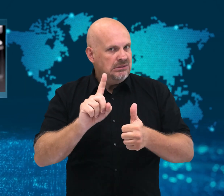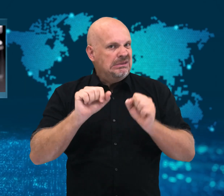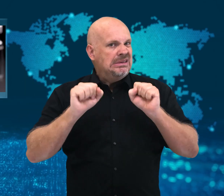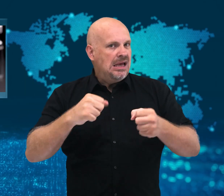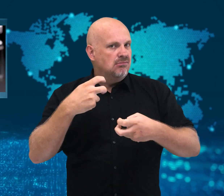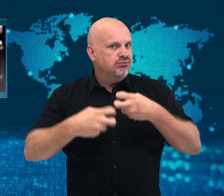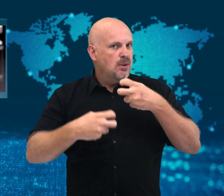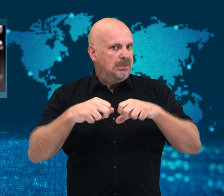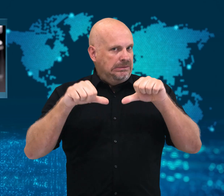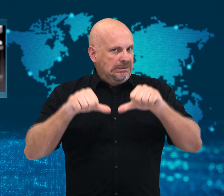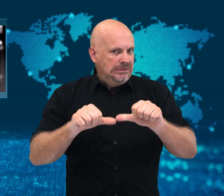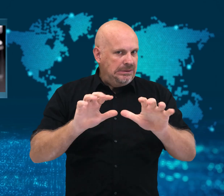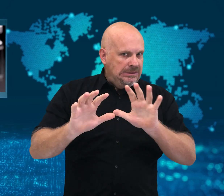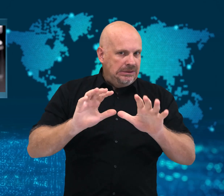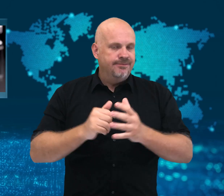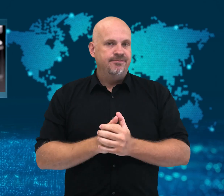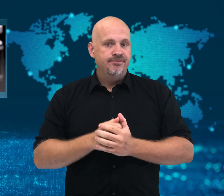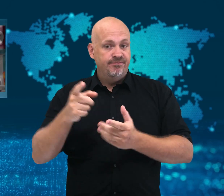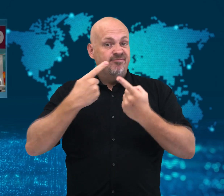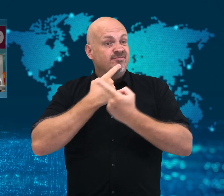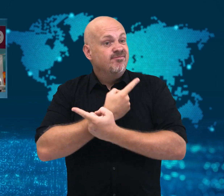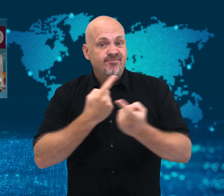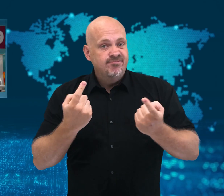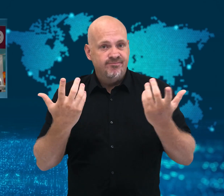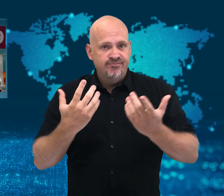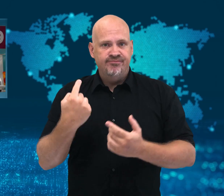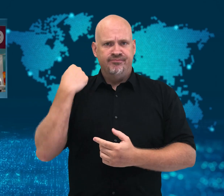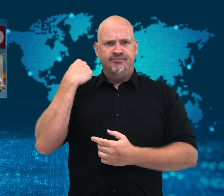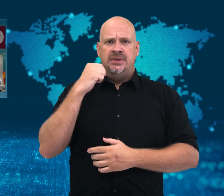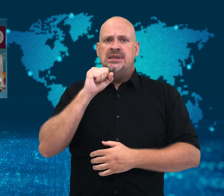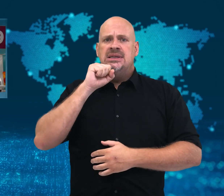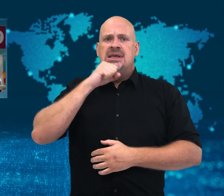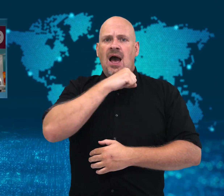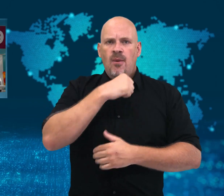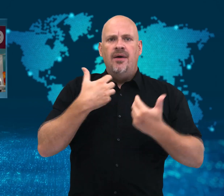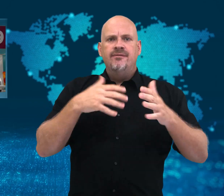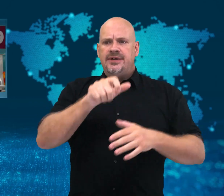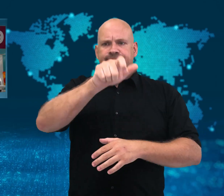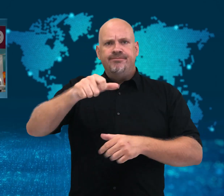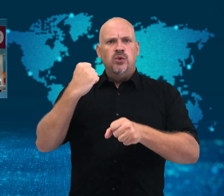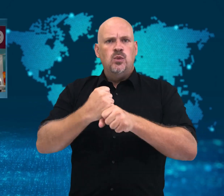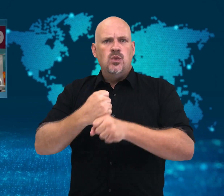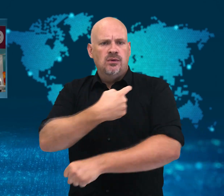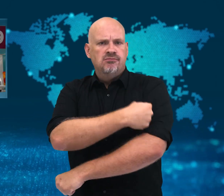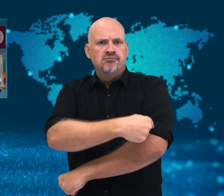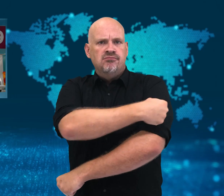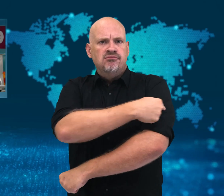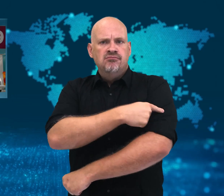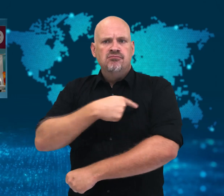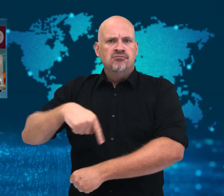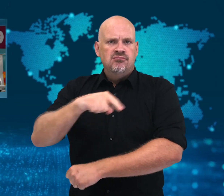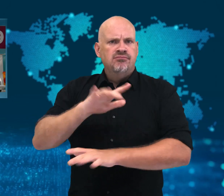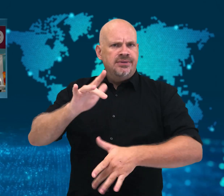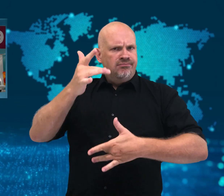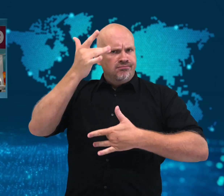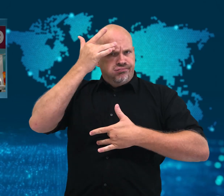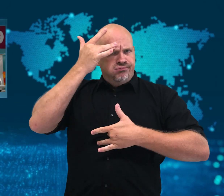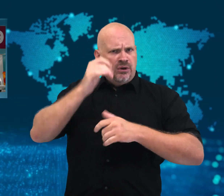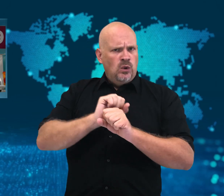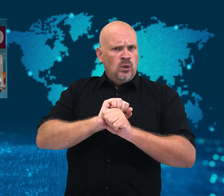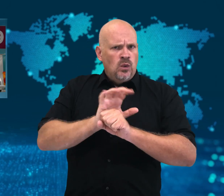AstraZeneca vaccine to those who already received the Chinese